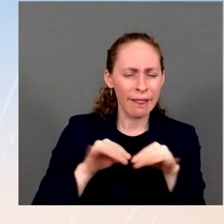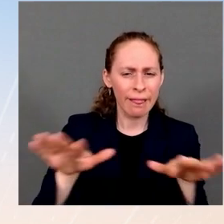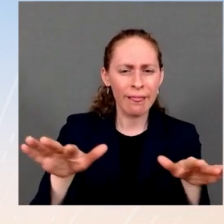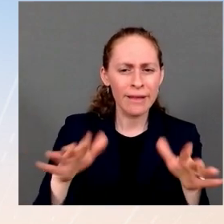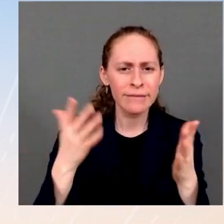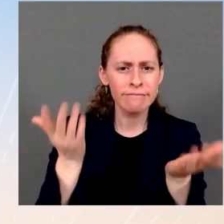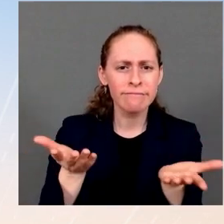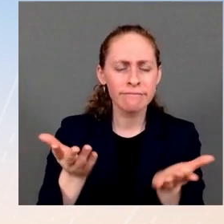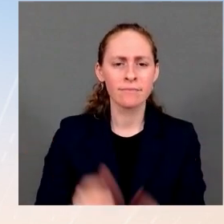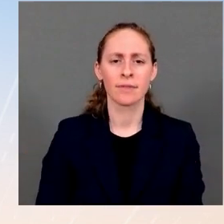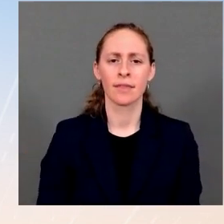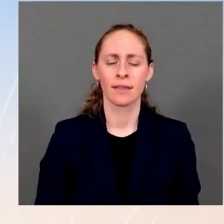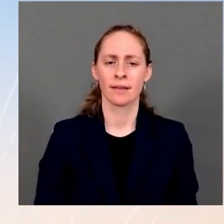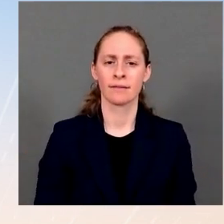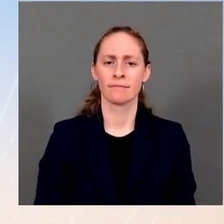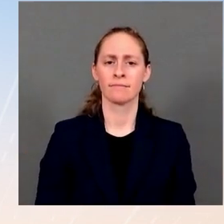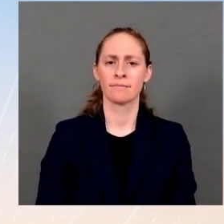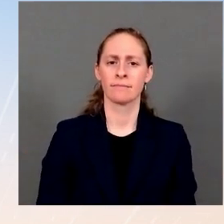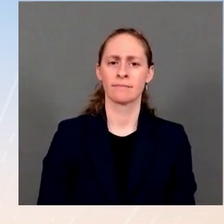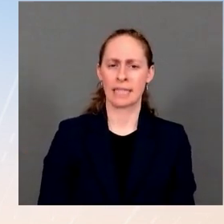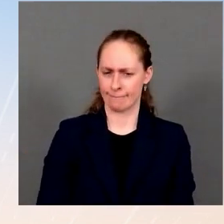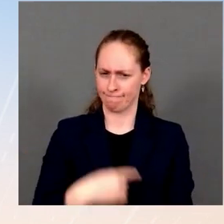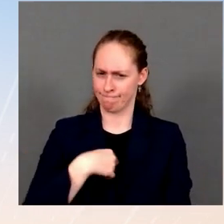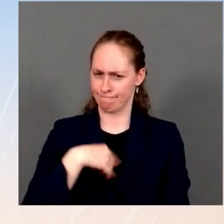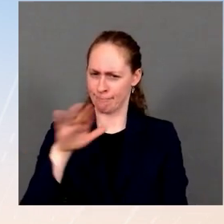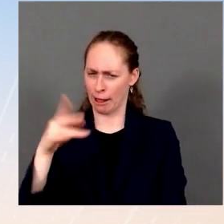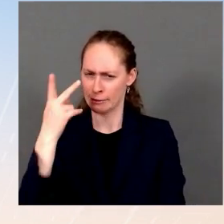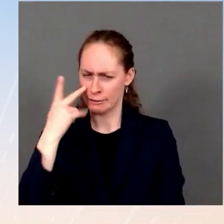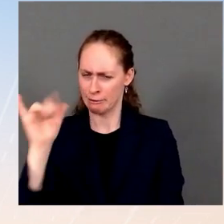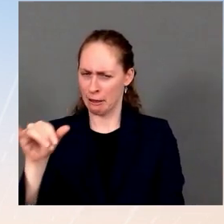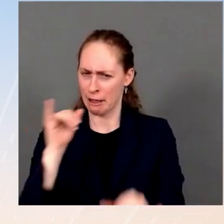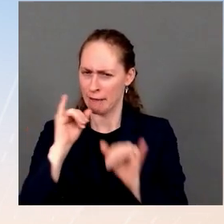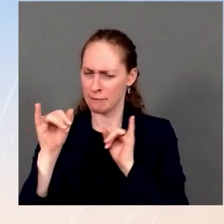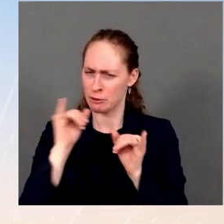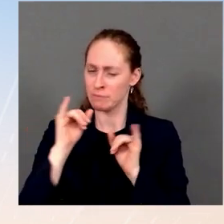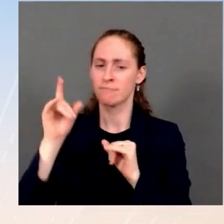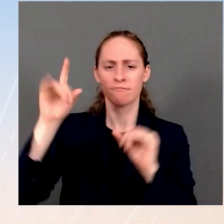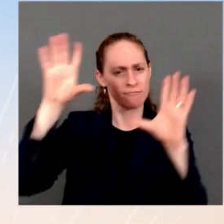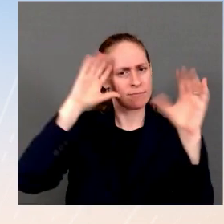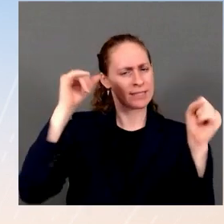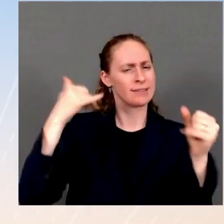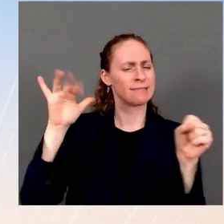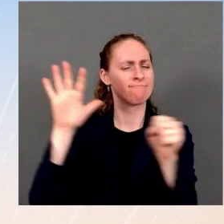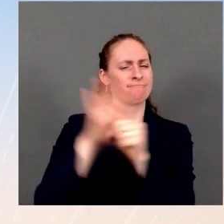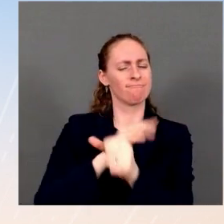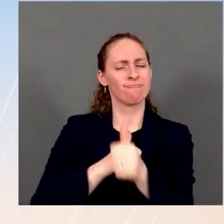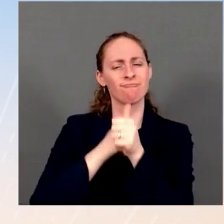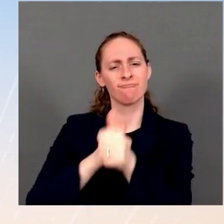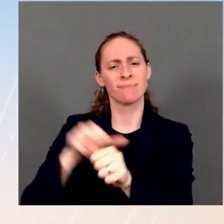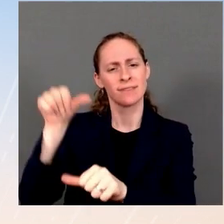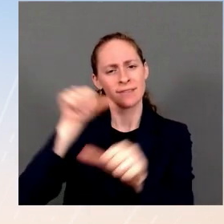We have to listen to our public health officials. And that's what the President believes. Thank you. The Press: Tomorrow's commencement address? Tomorrow's commencement address?